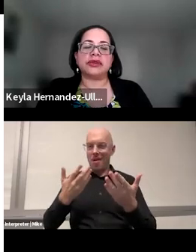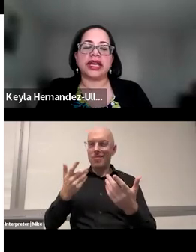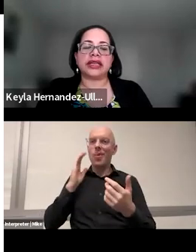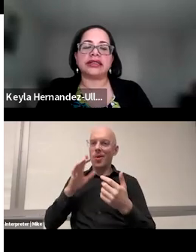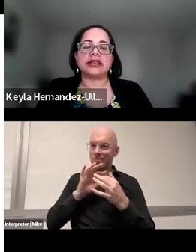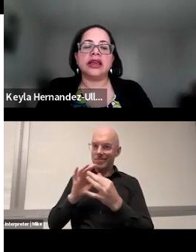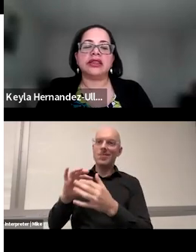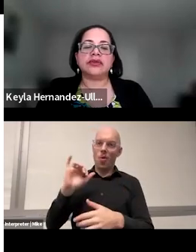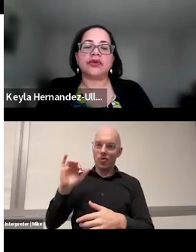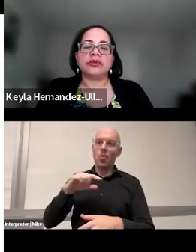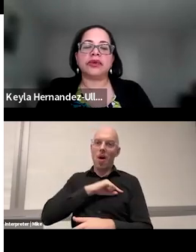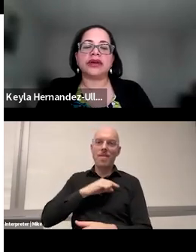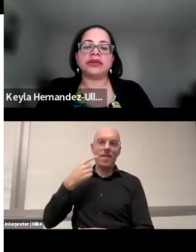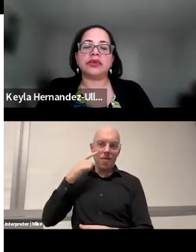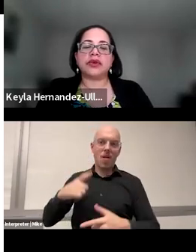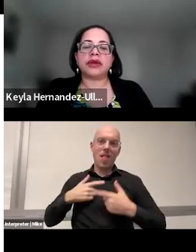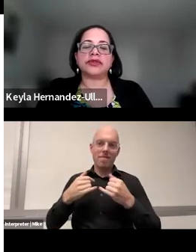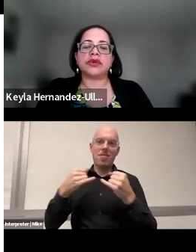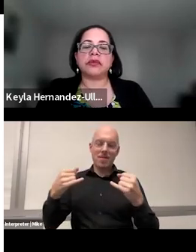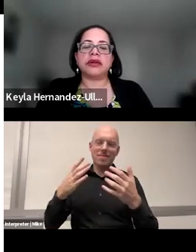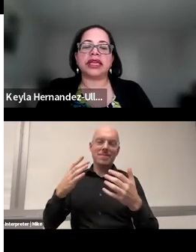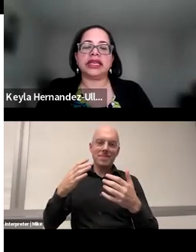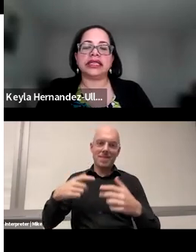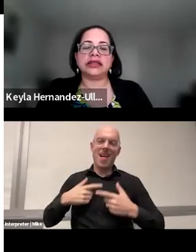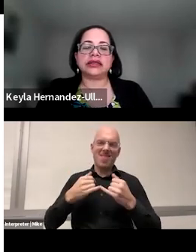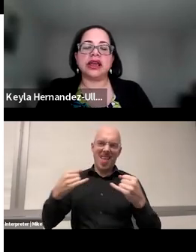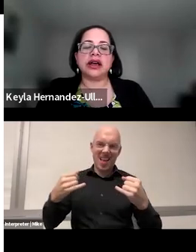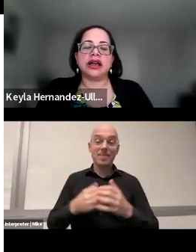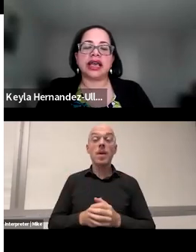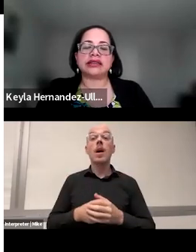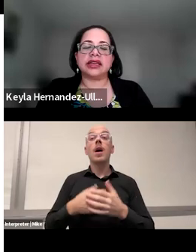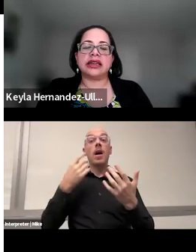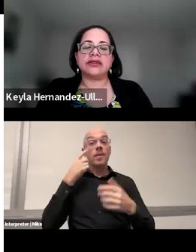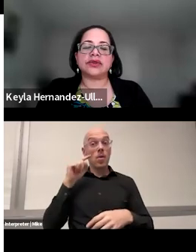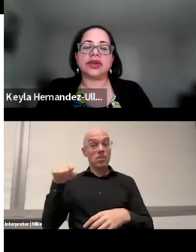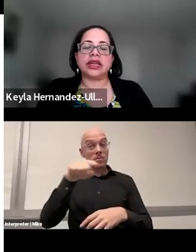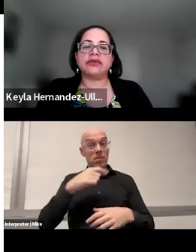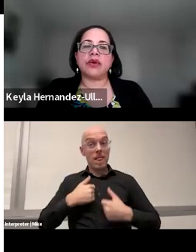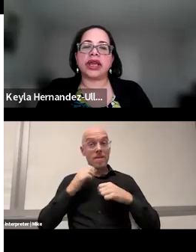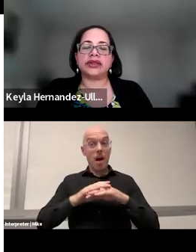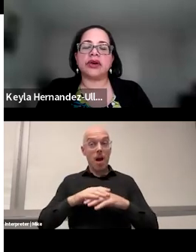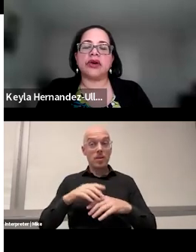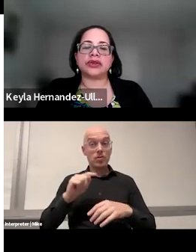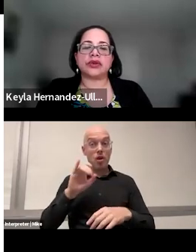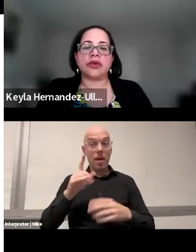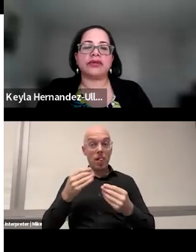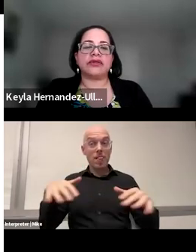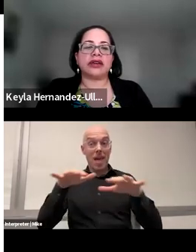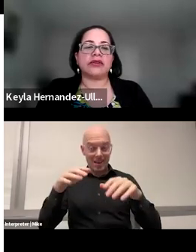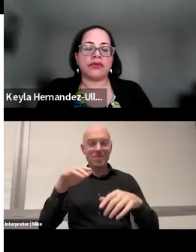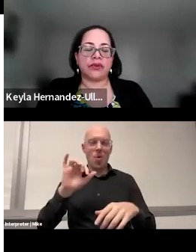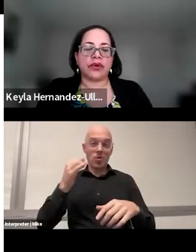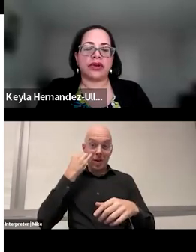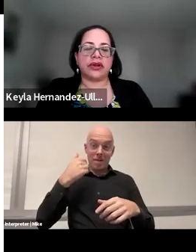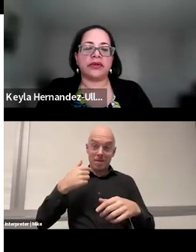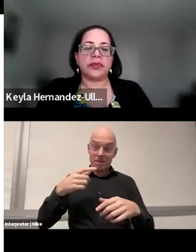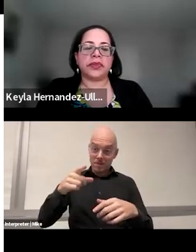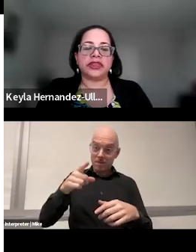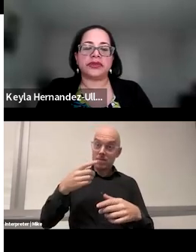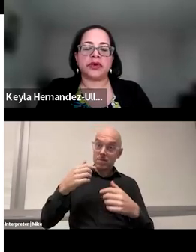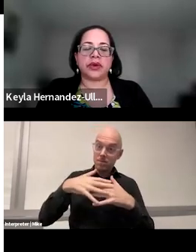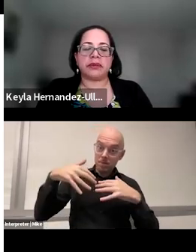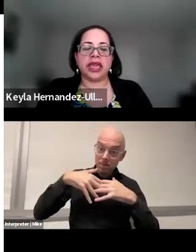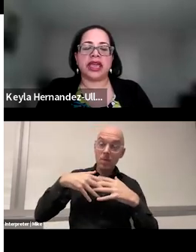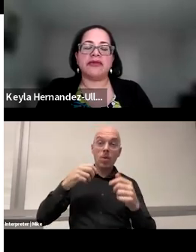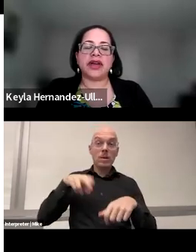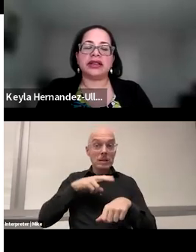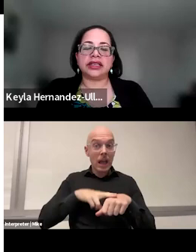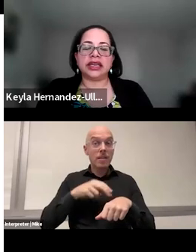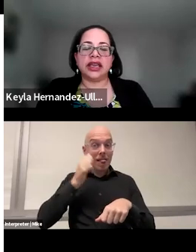Keyla Hernandez-Ulloa: and for those try on tribal lands the affordable housing programs for American Indians, Alaska natives, or native Hawaiian, also qualify for